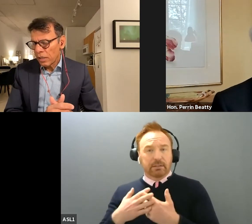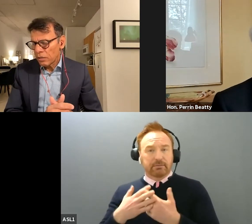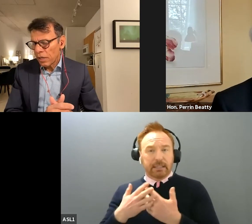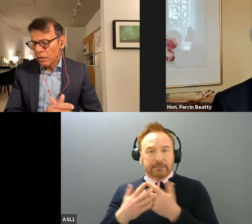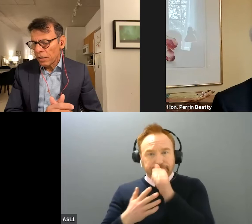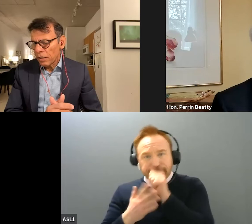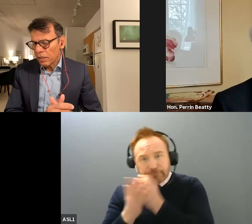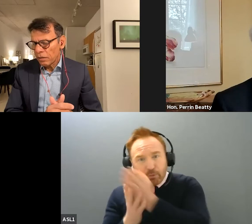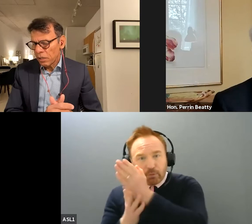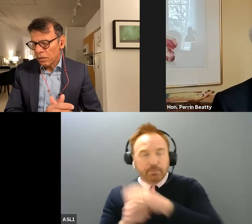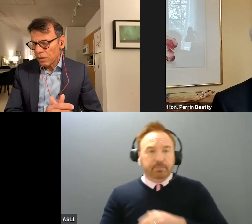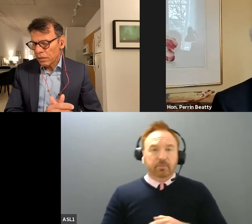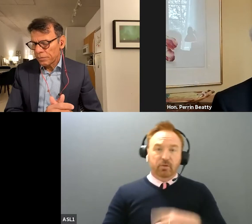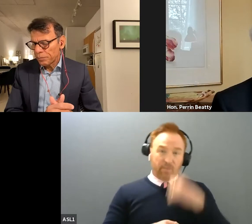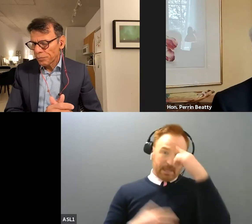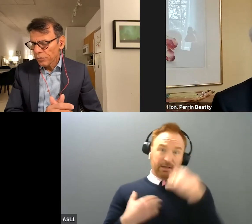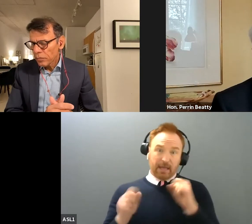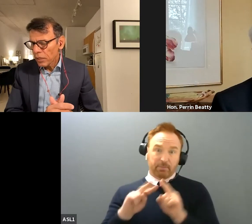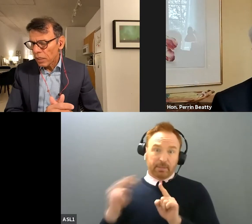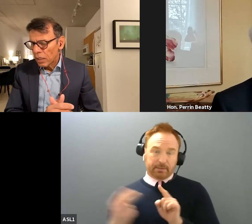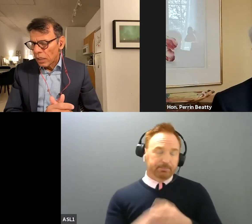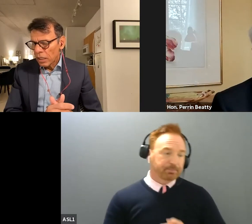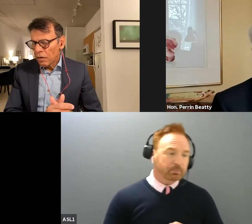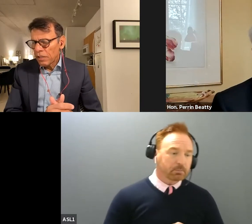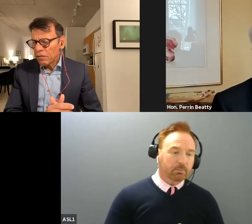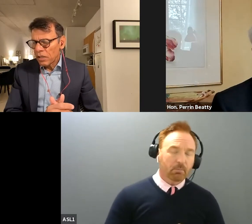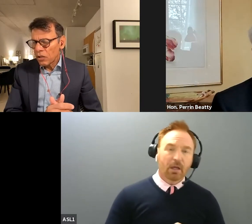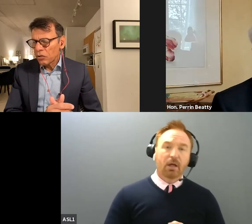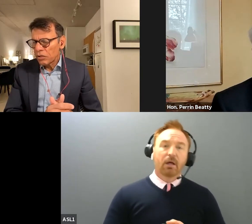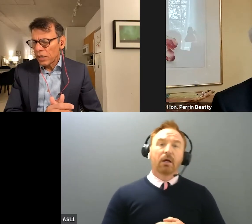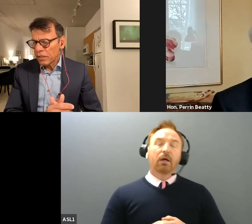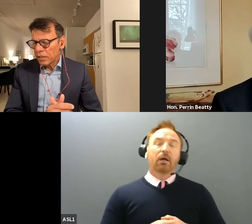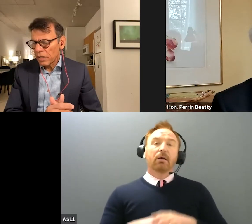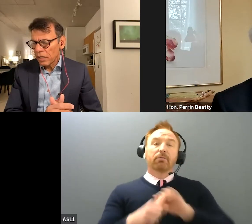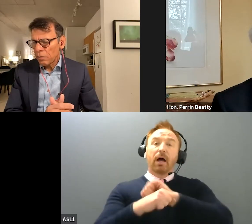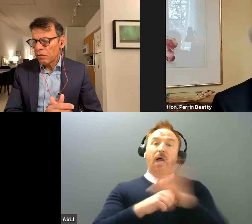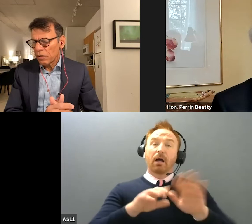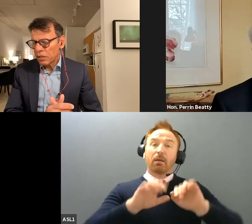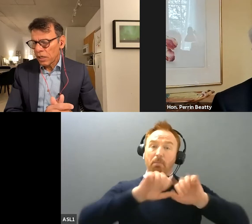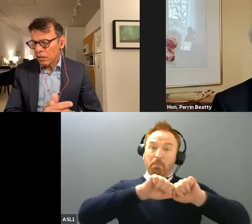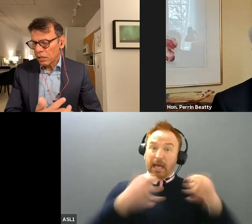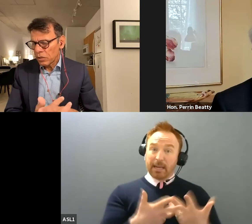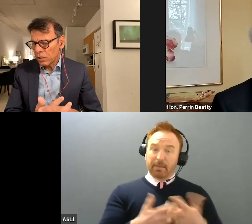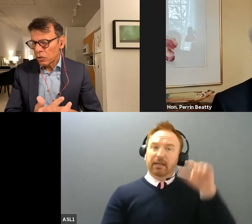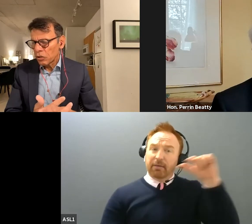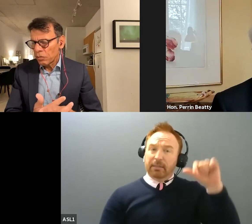this pandemic, the government also address a couple of areas that I thought was in the Thrones Speech,